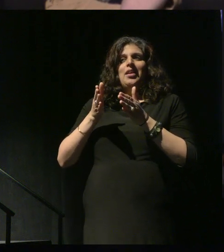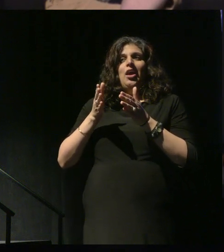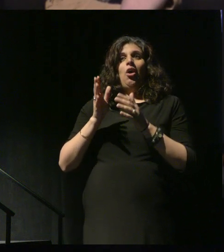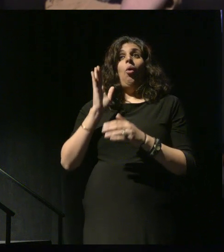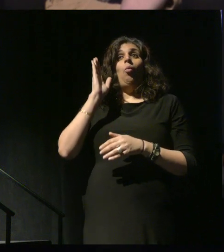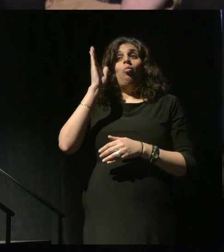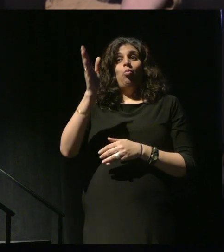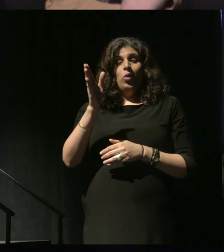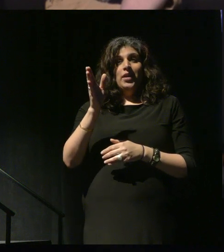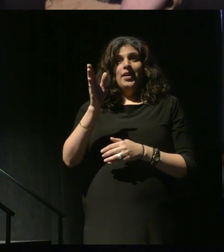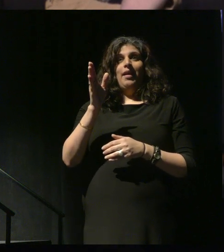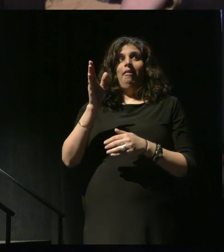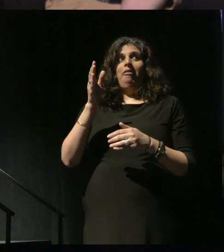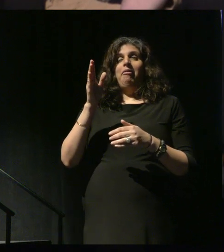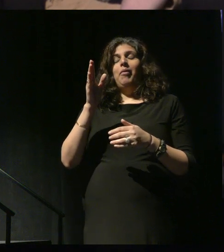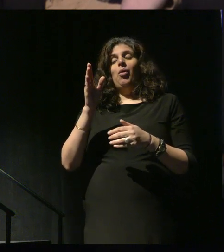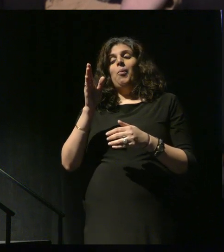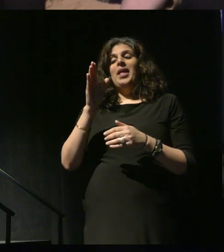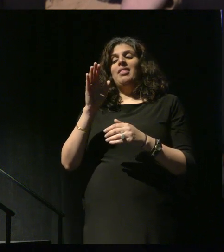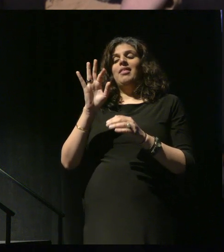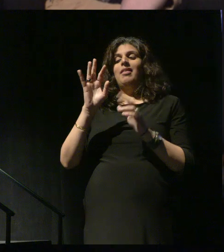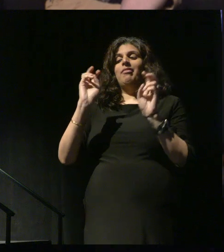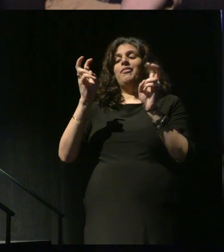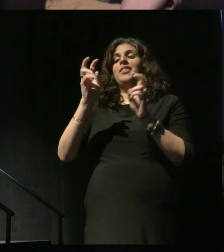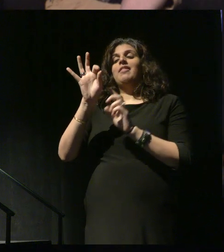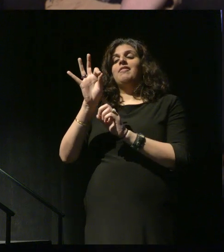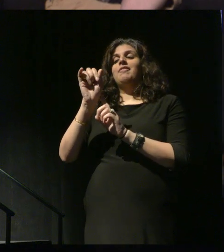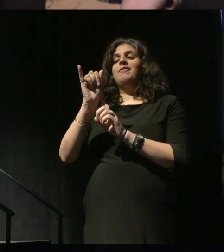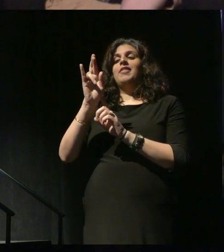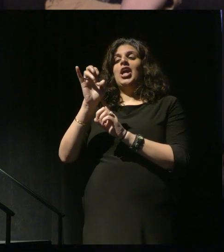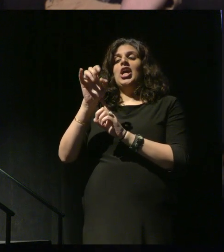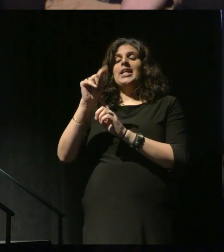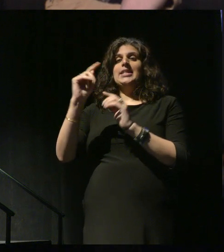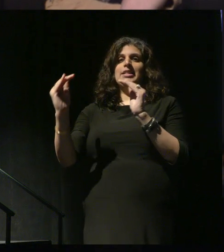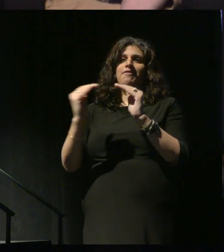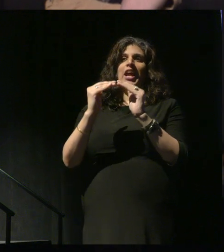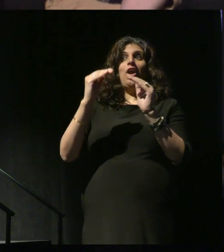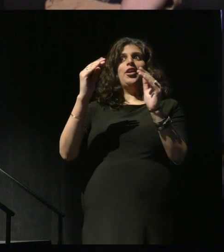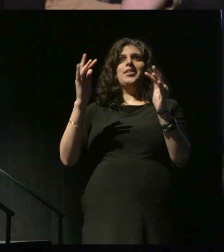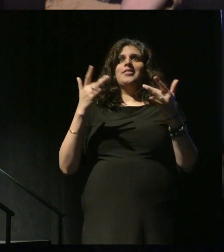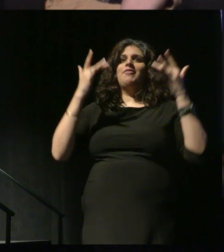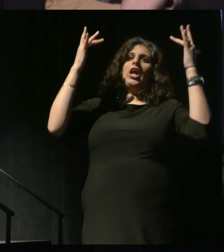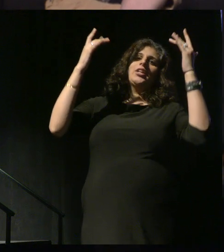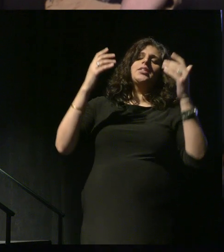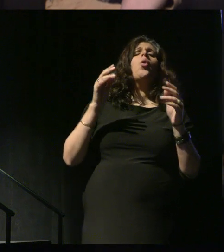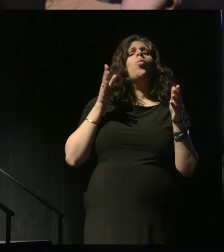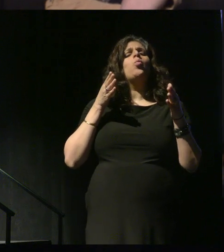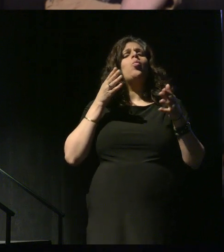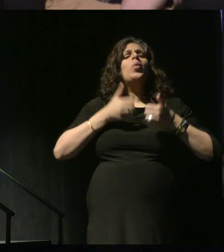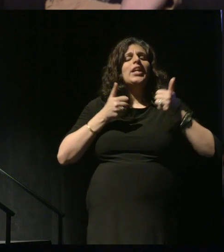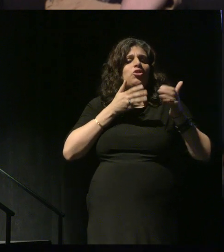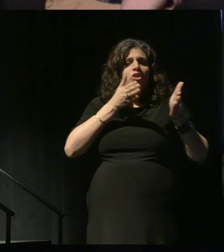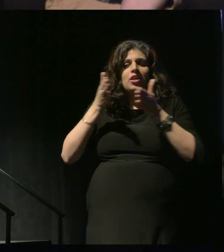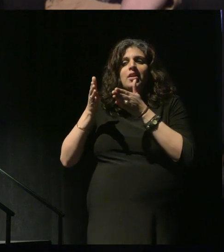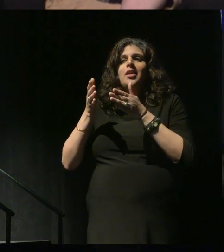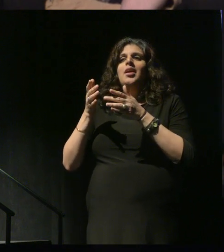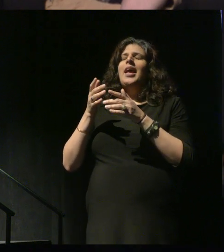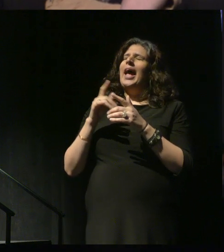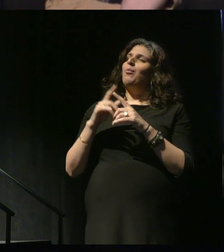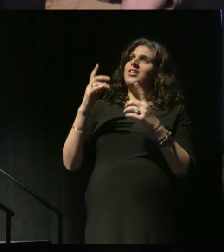Yeah and I think what I find so interesting about your life and then the way you write about it is that you resist the fairytale. Yeah.